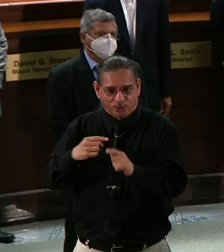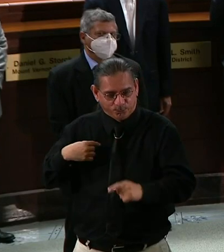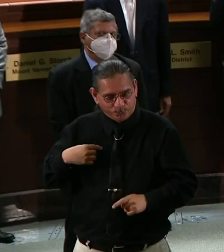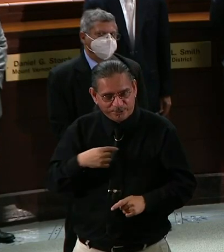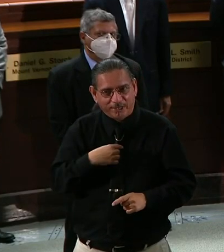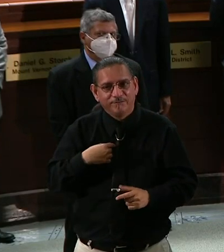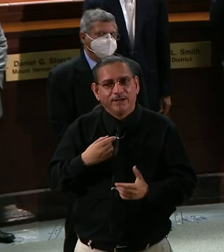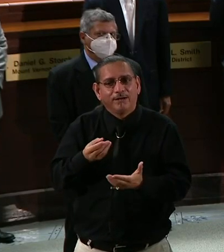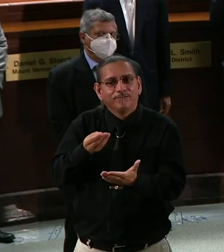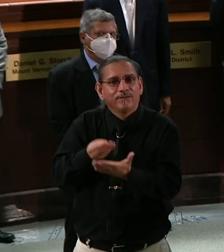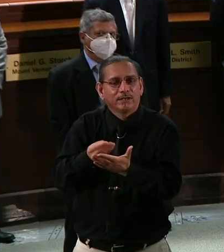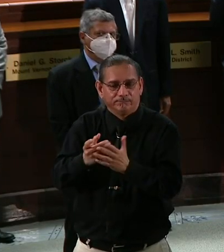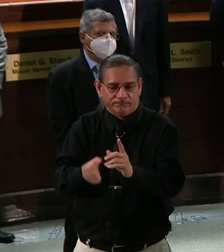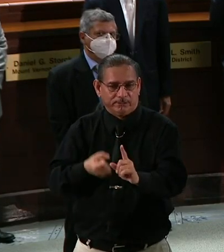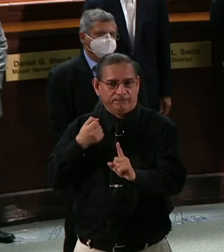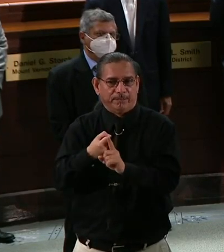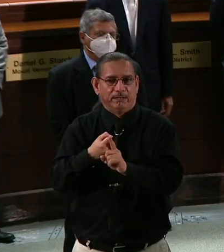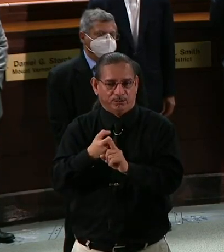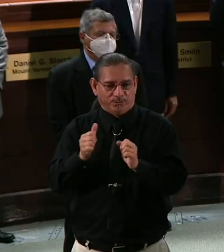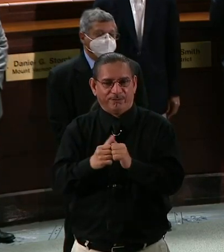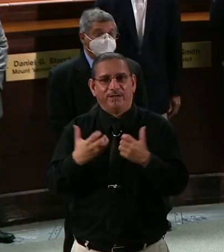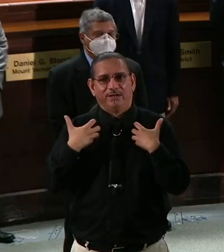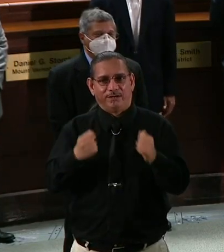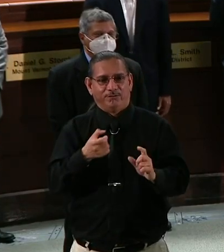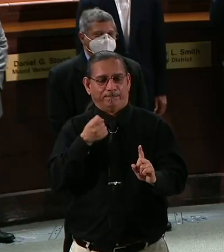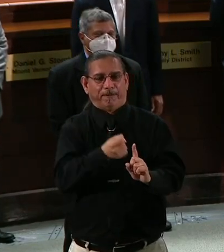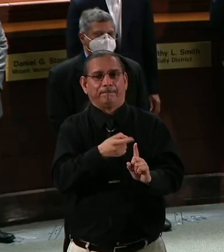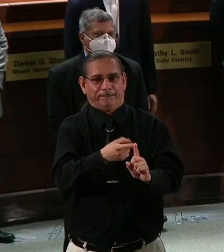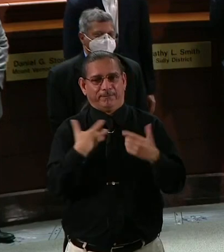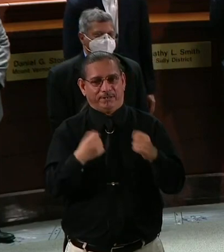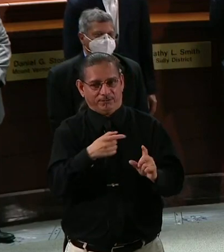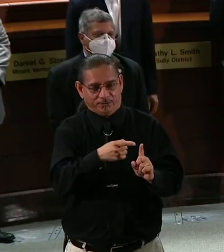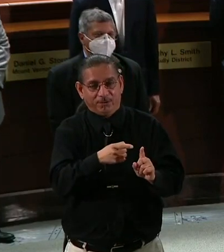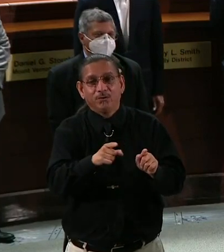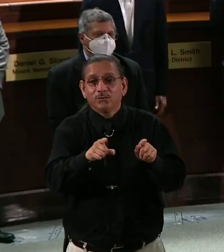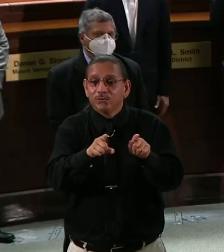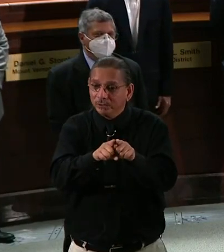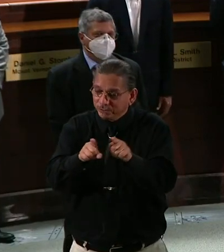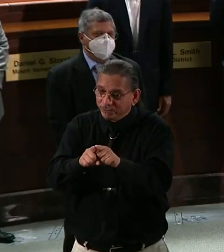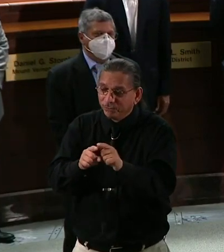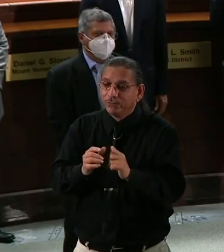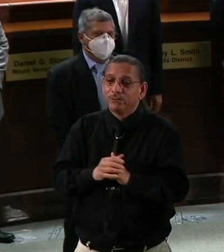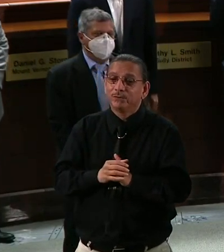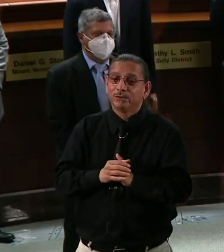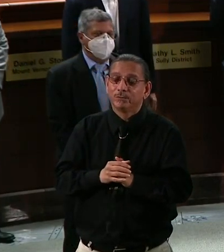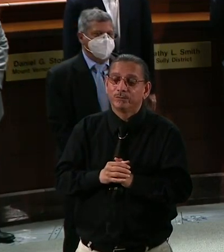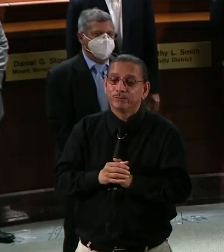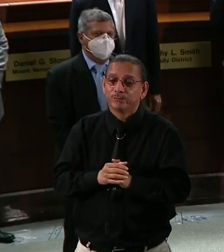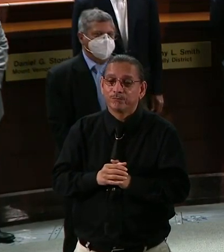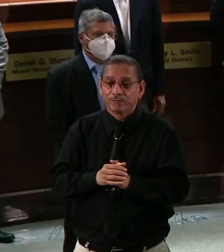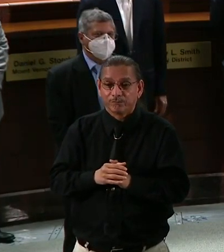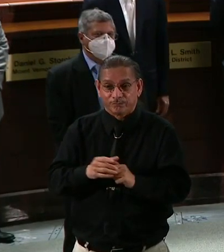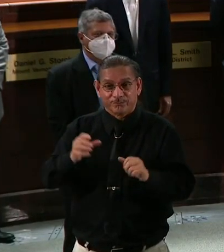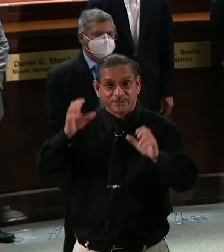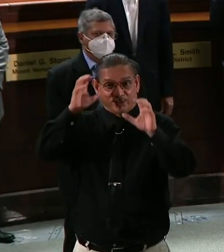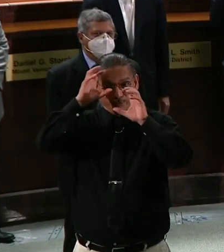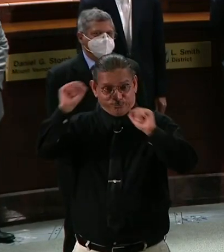IT. YOU SO BUT IT'LL IMPACT